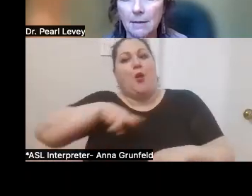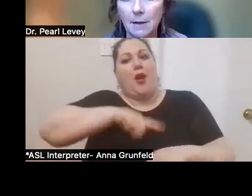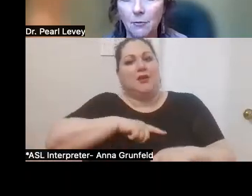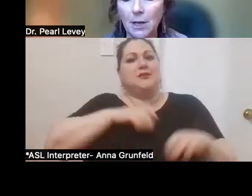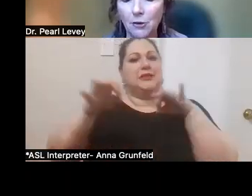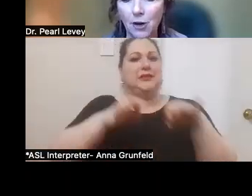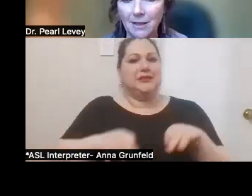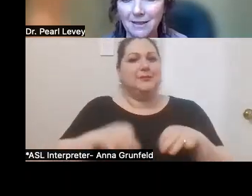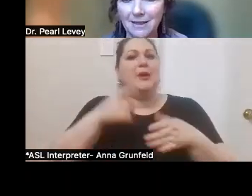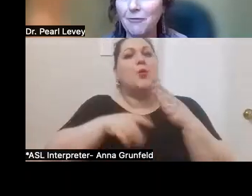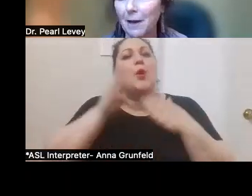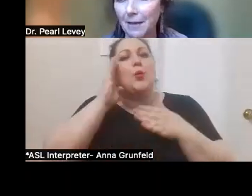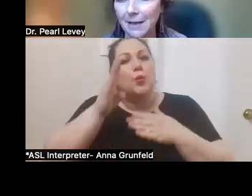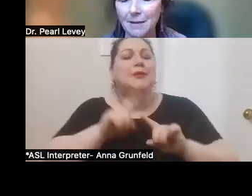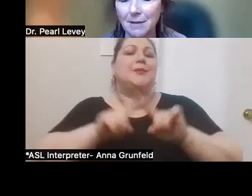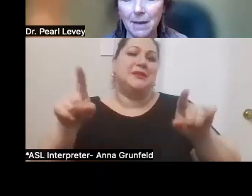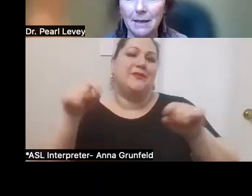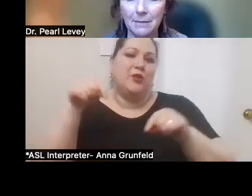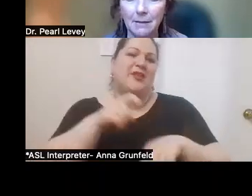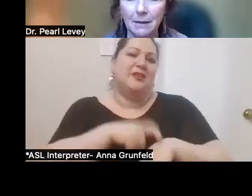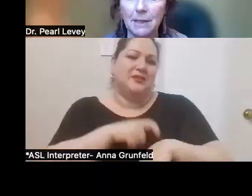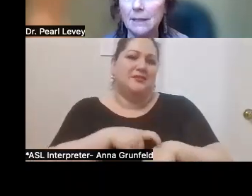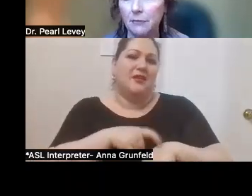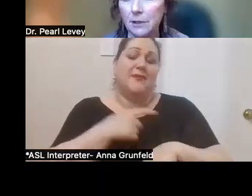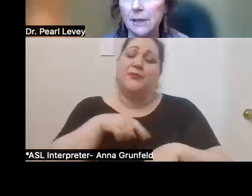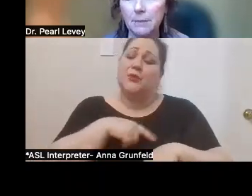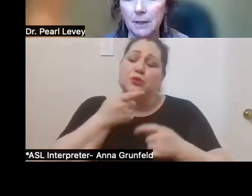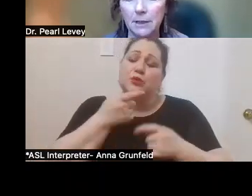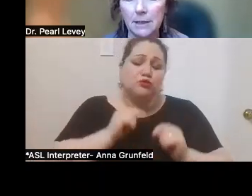And really trying to look by that and make it be a different experience.